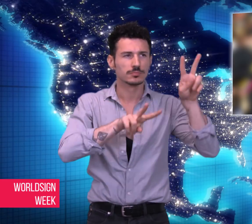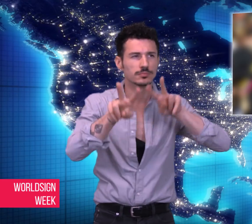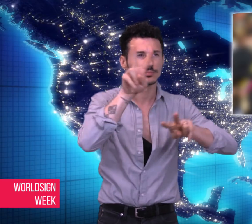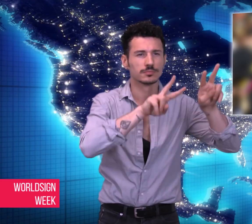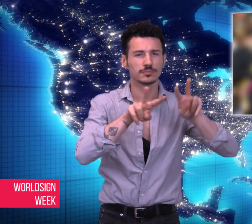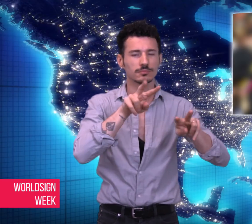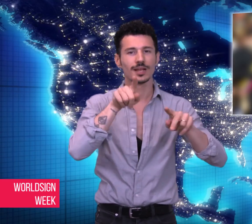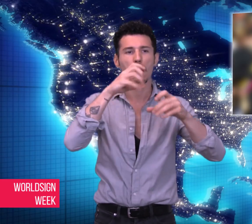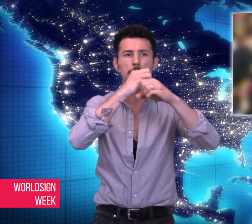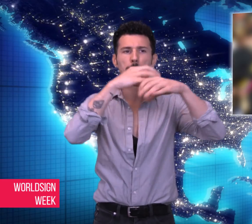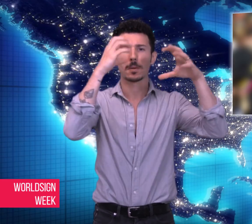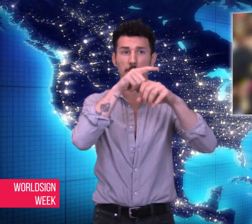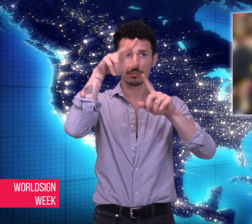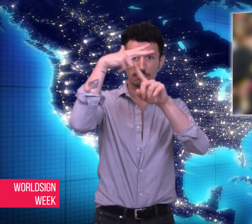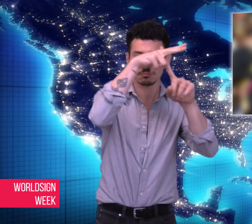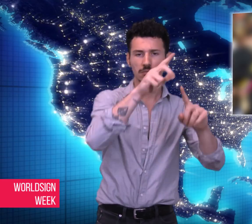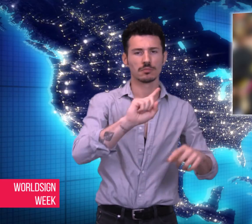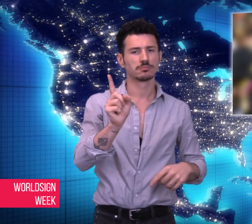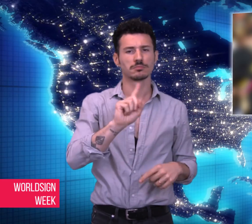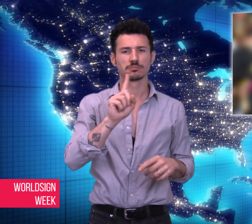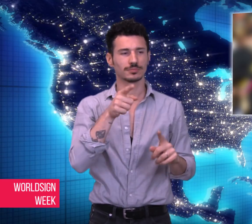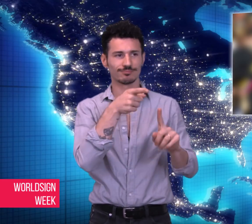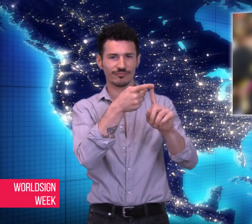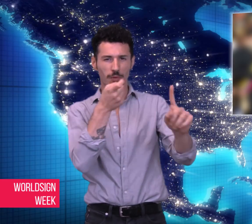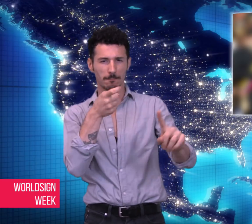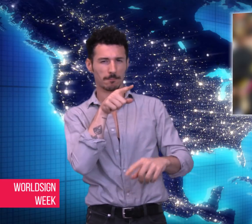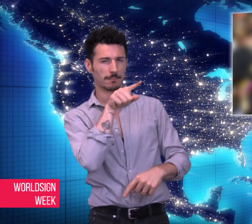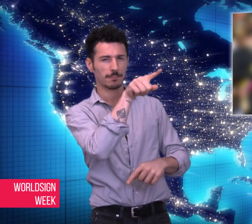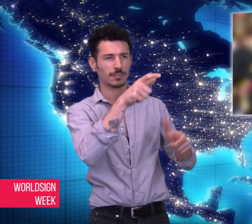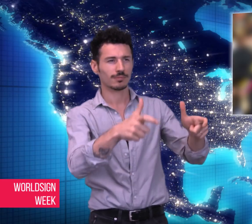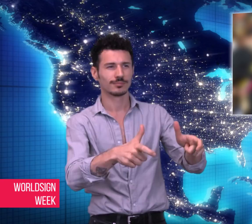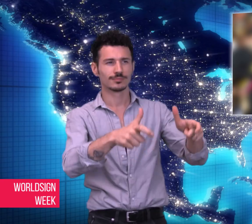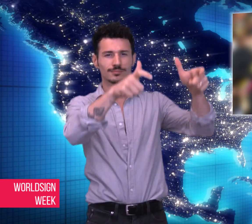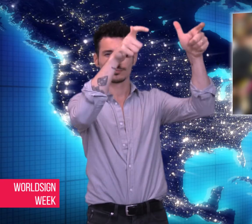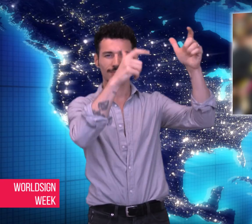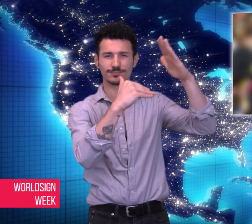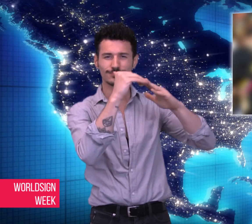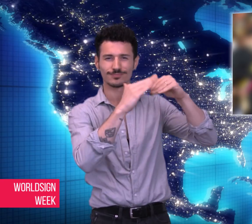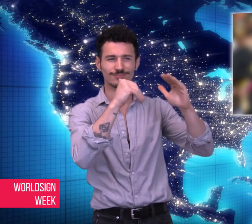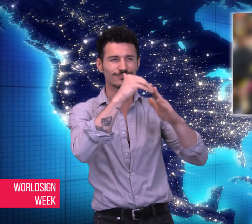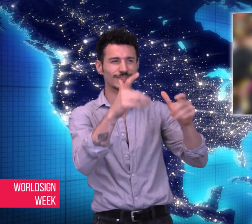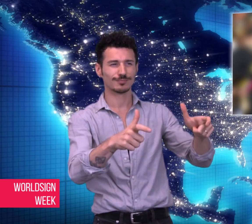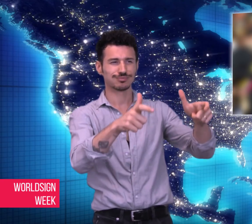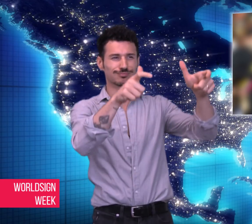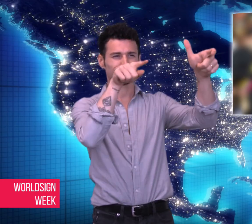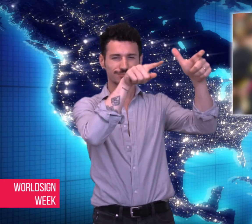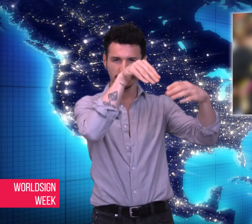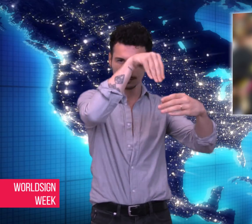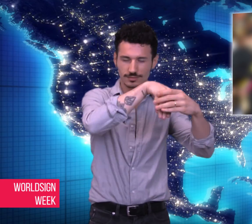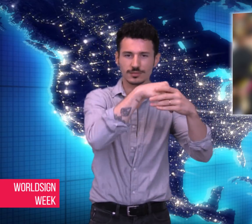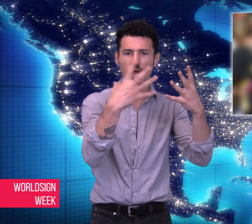events with local authorities stating the explosion was caused by a gas tank